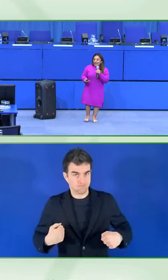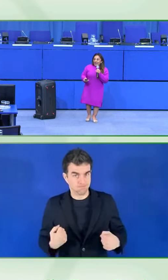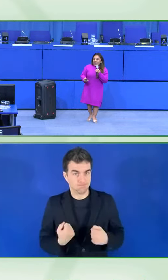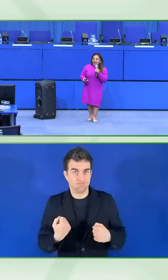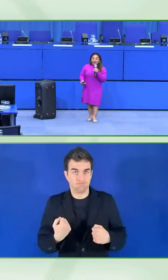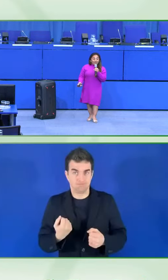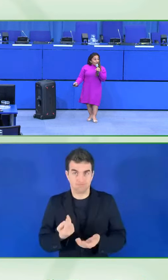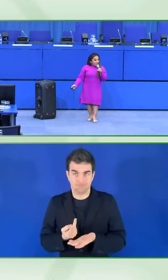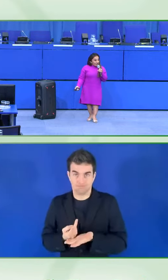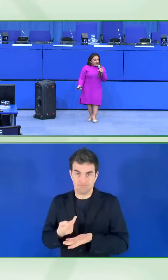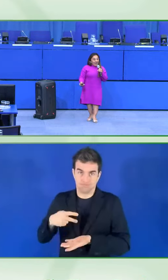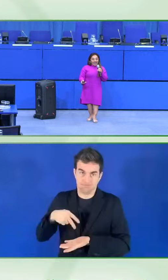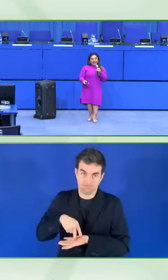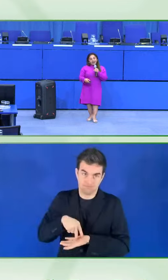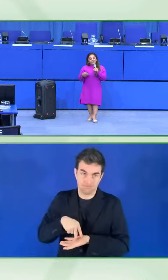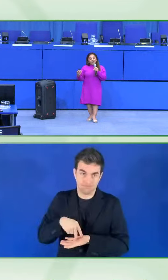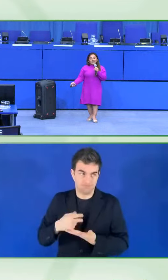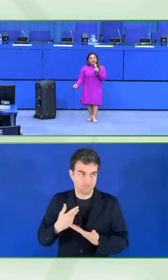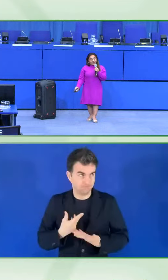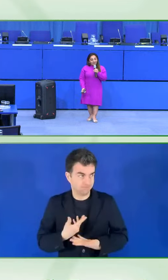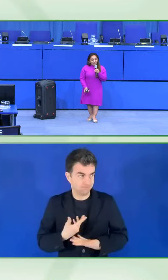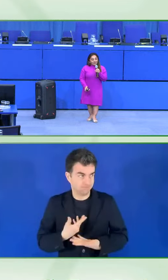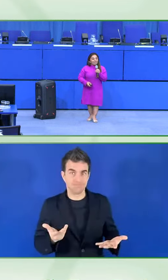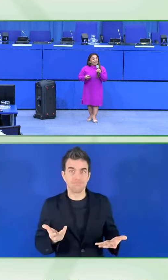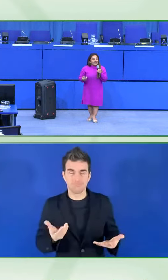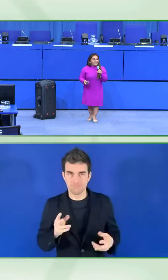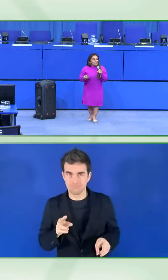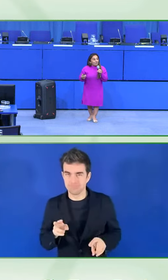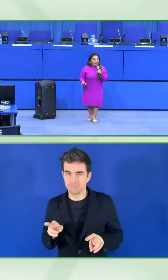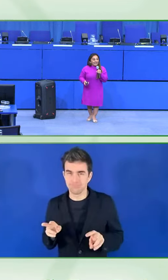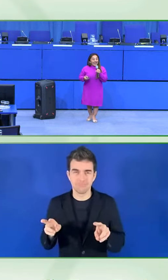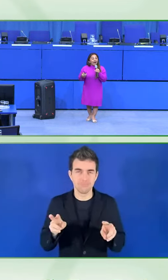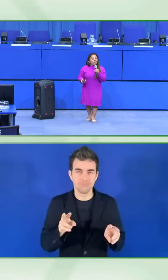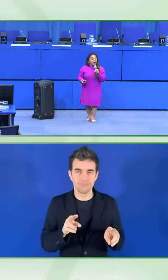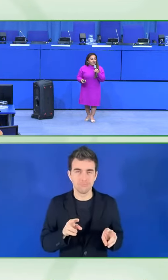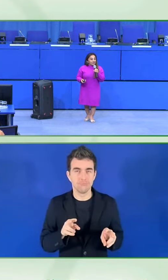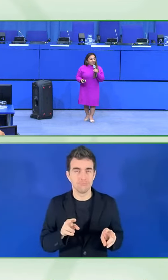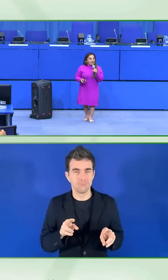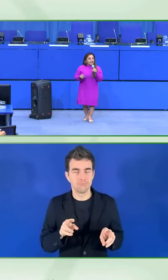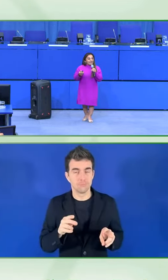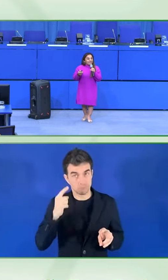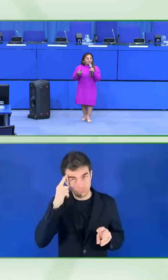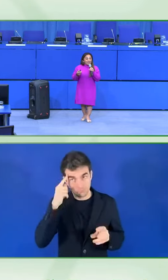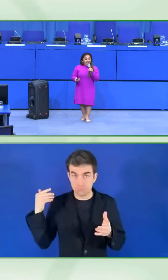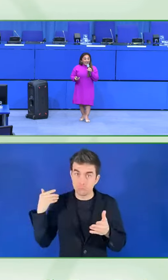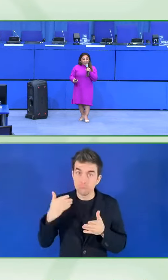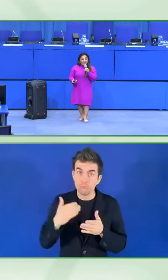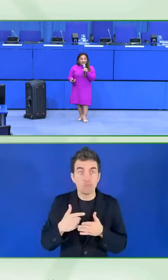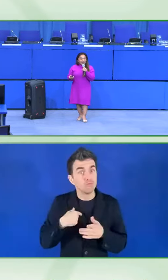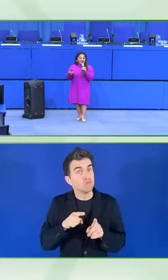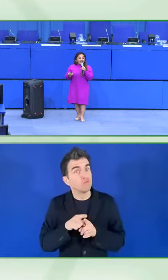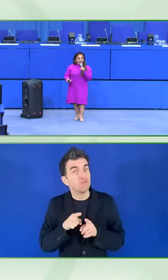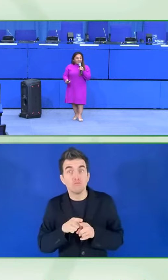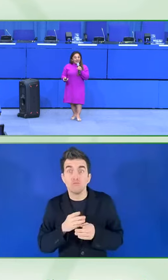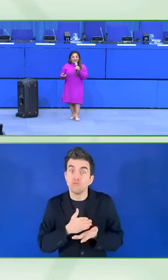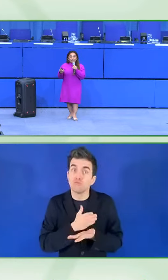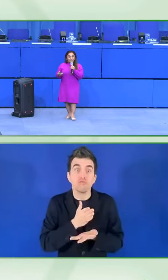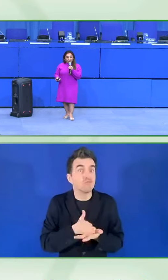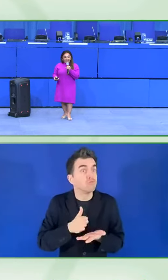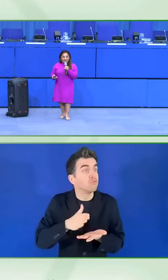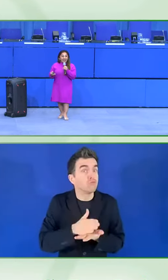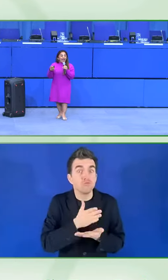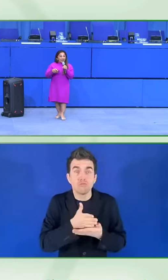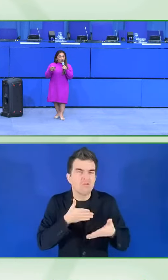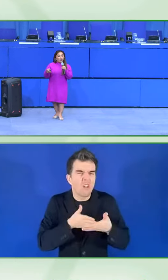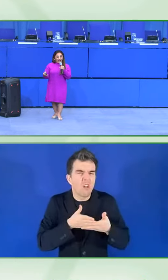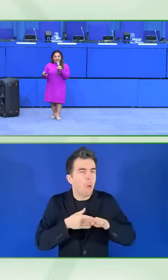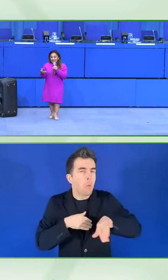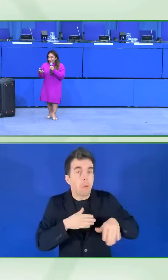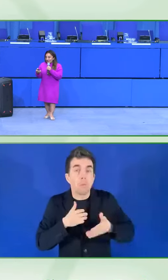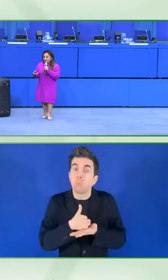That is the best intro I have ever had, thank you so much, Caroline.